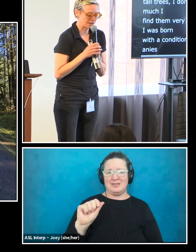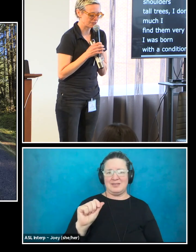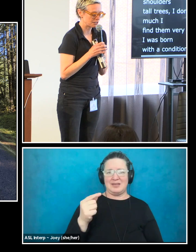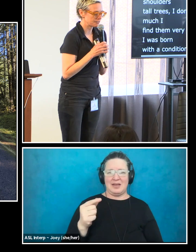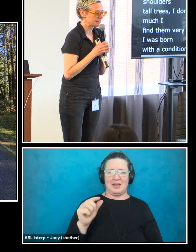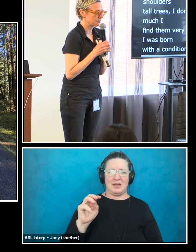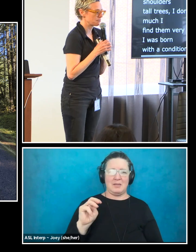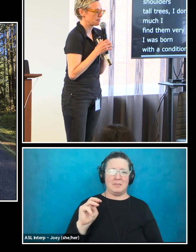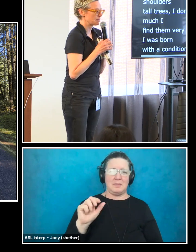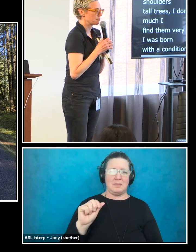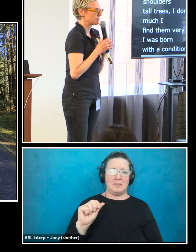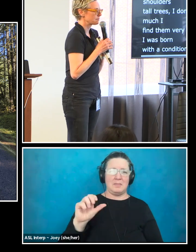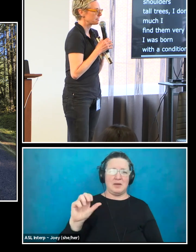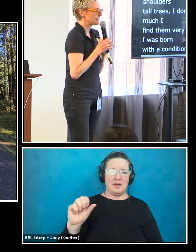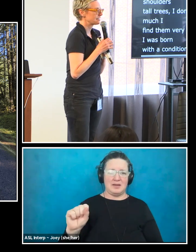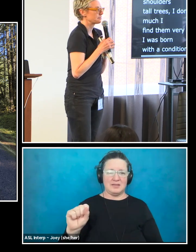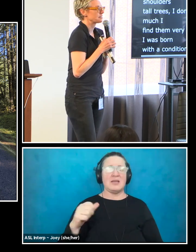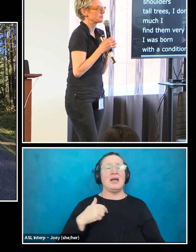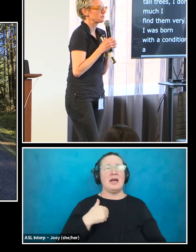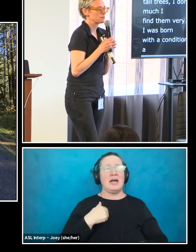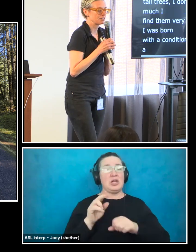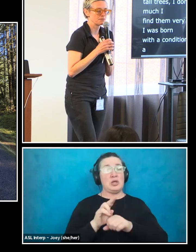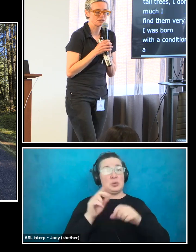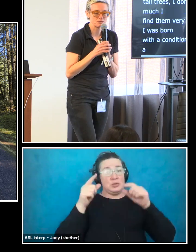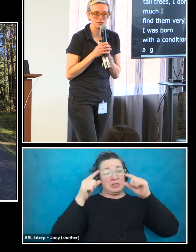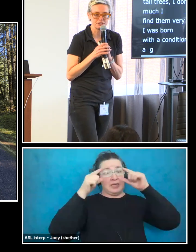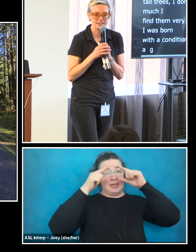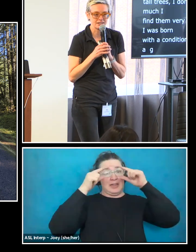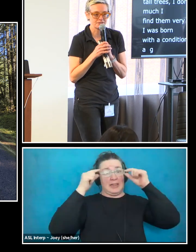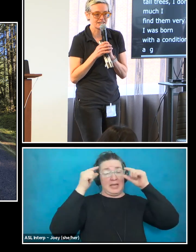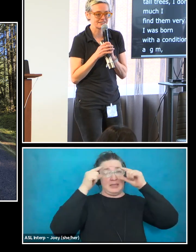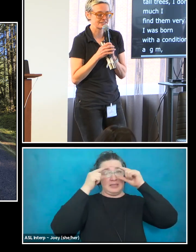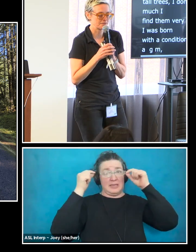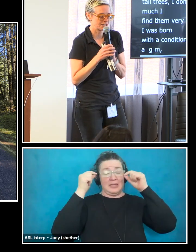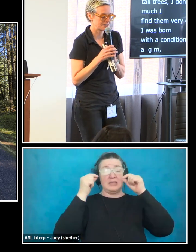that was corrected through wearing prism glasses, which are pretty measurable um glasses that make